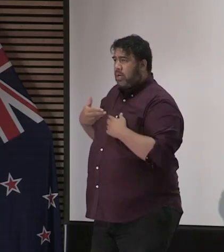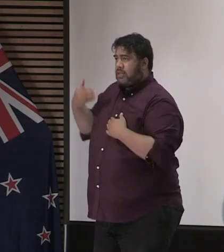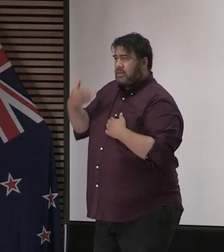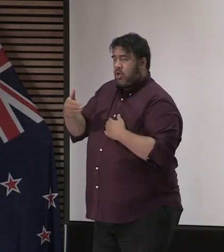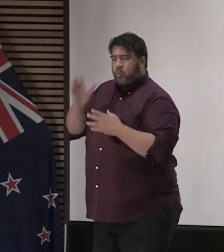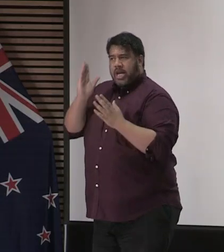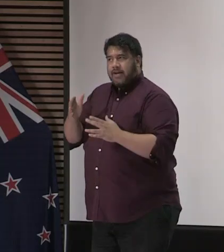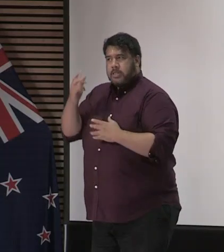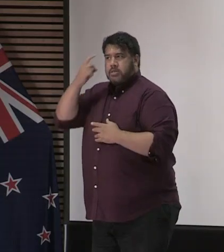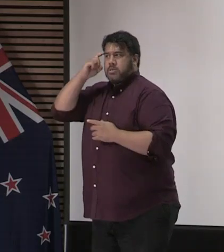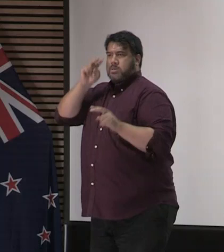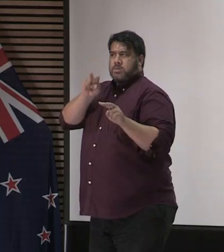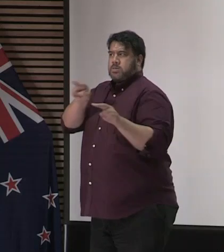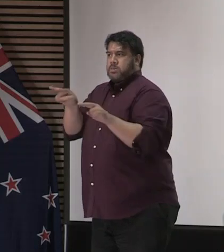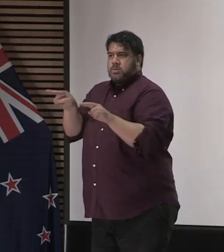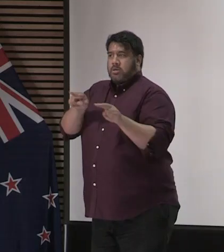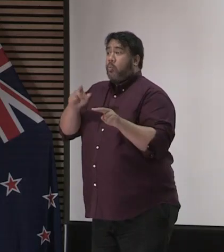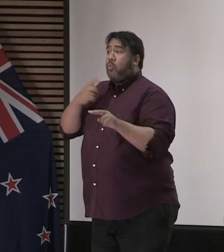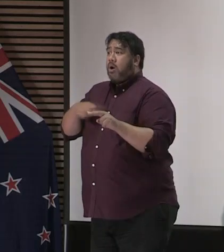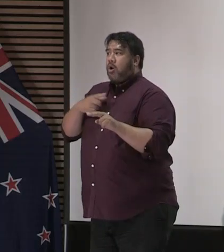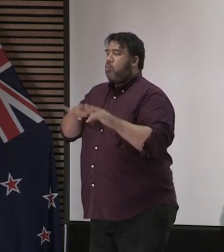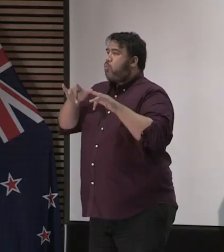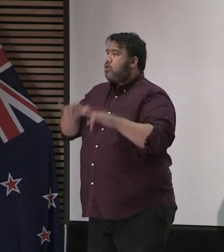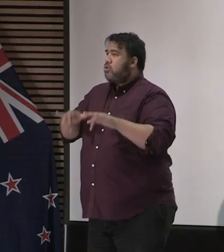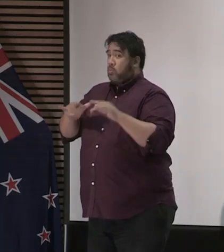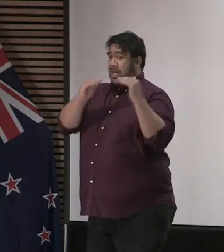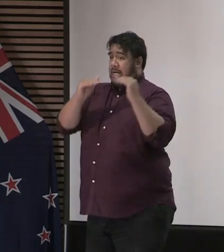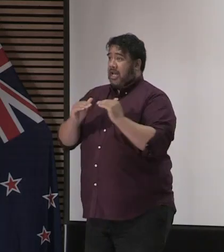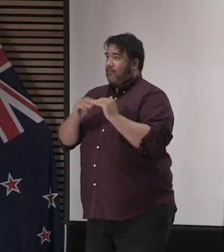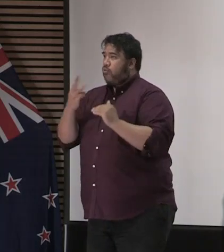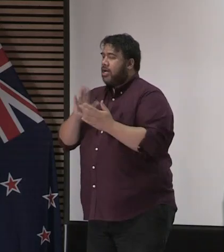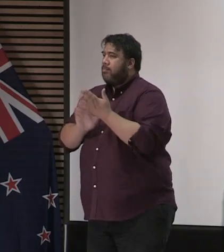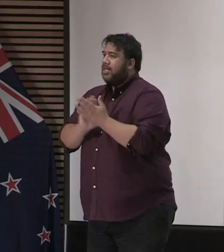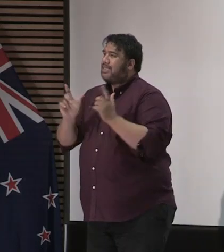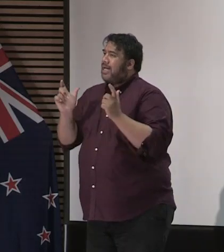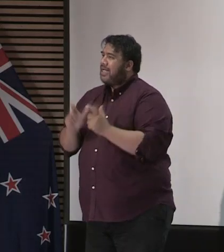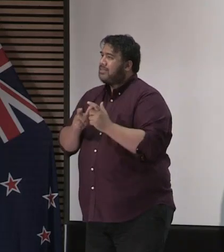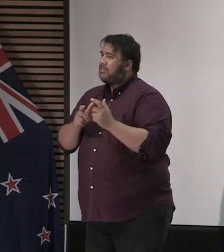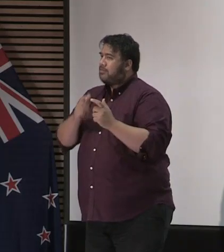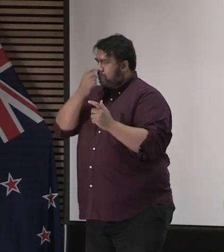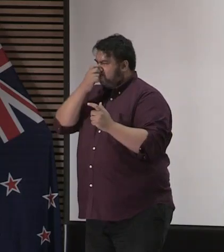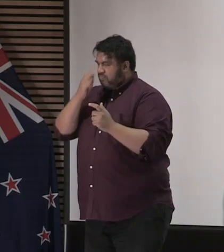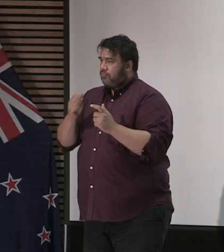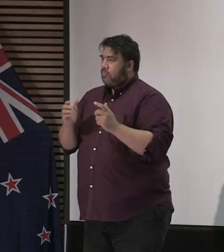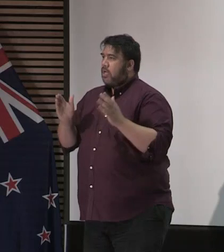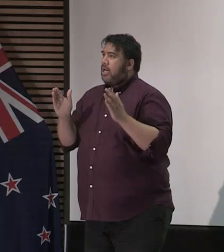the last couple of weeks, to maintain that, we need to be even more vigilant, because we